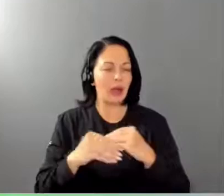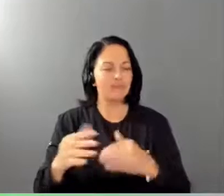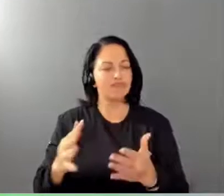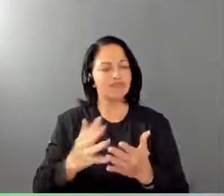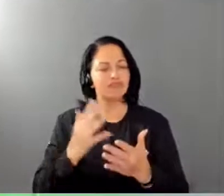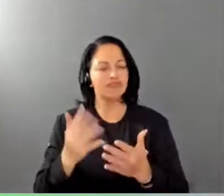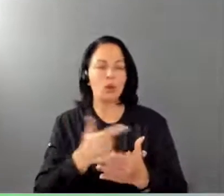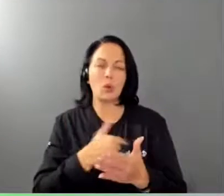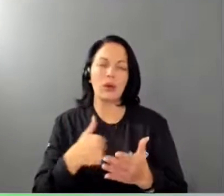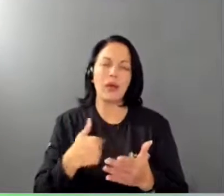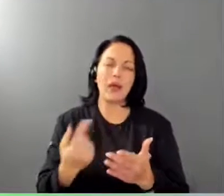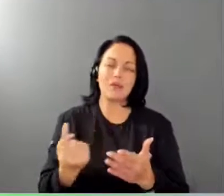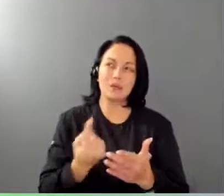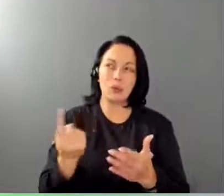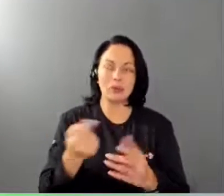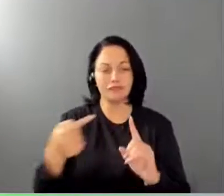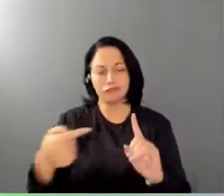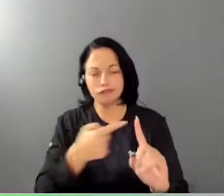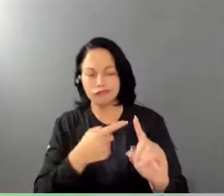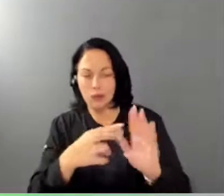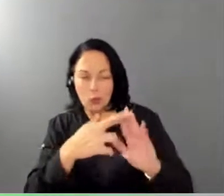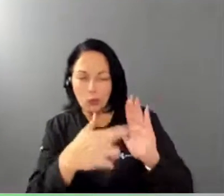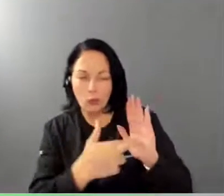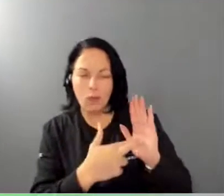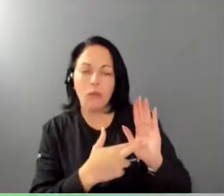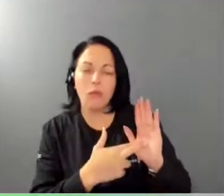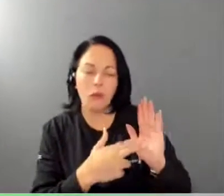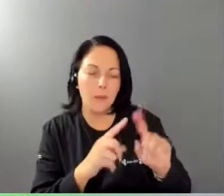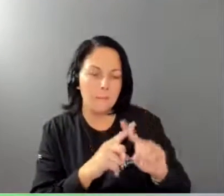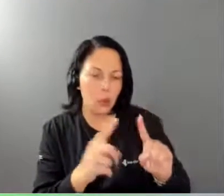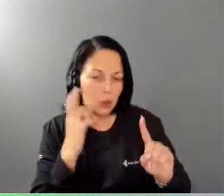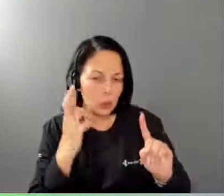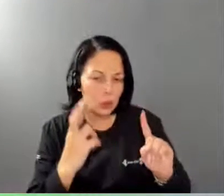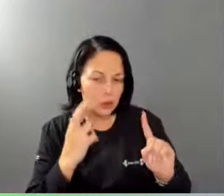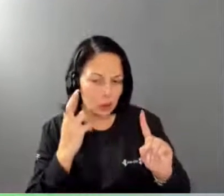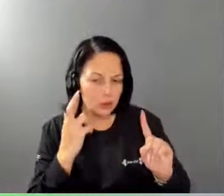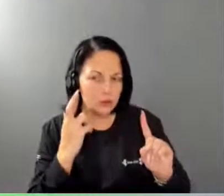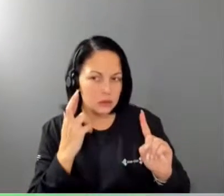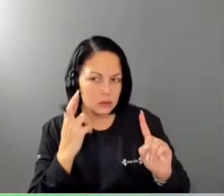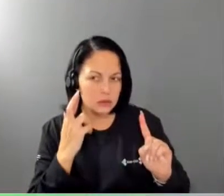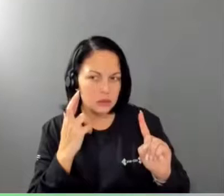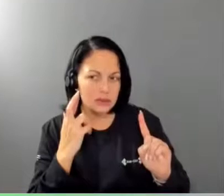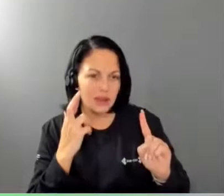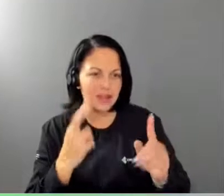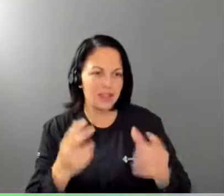violations. [Katie McCormick] Also add that we do have people come to us sometimes and say I try to get